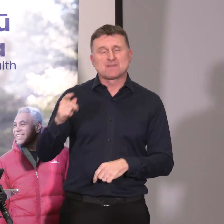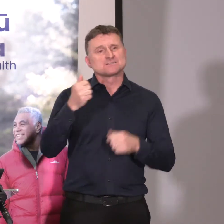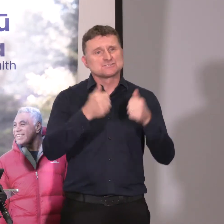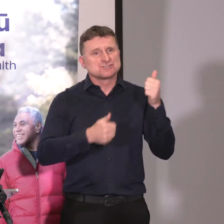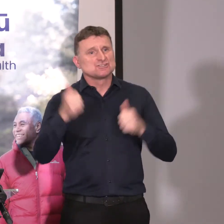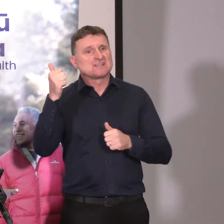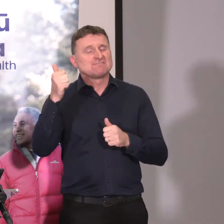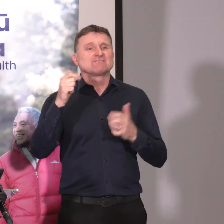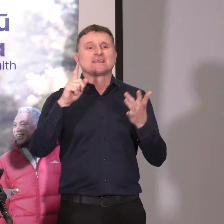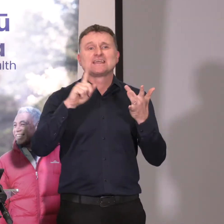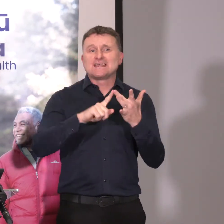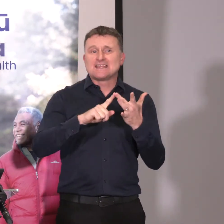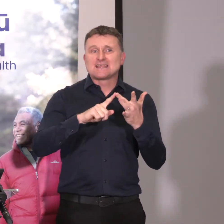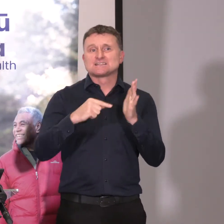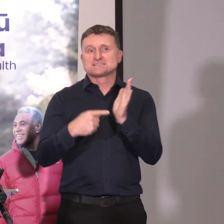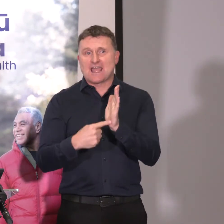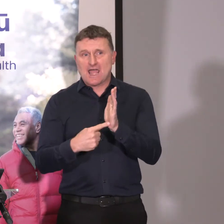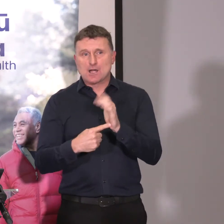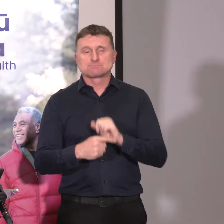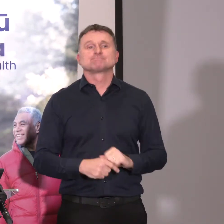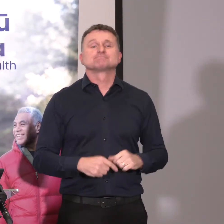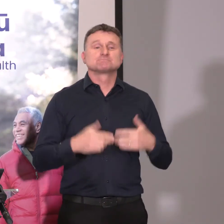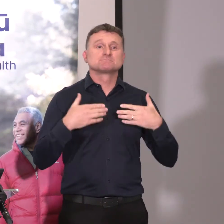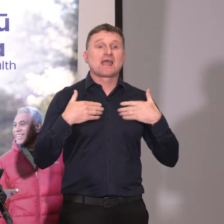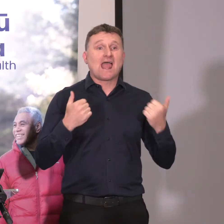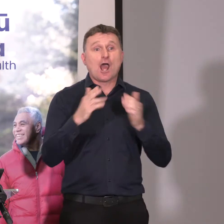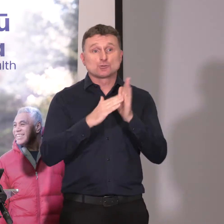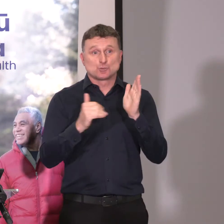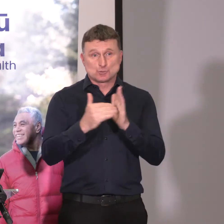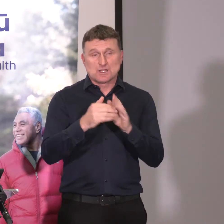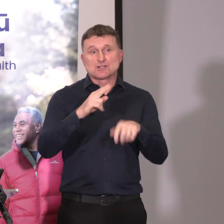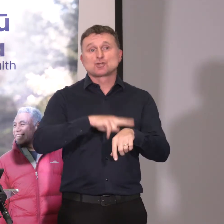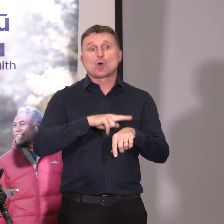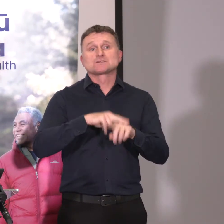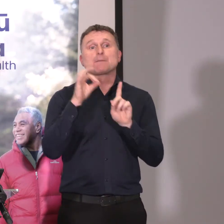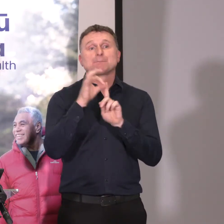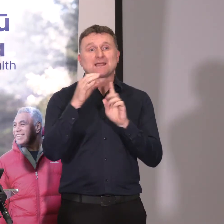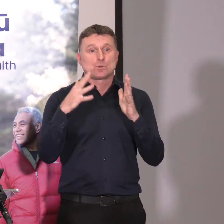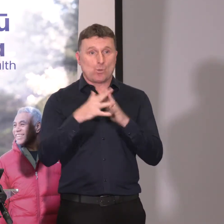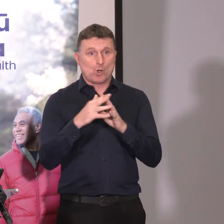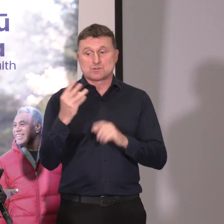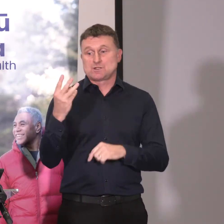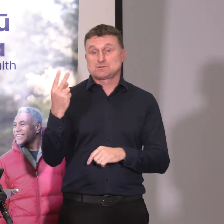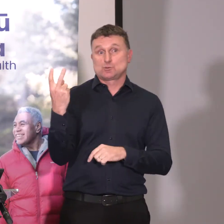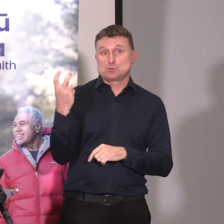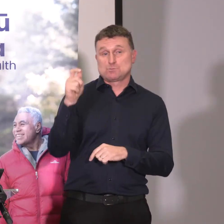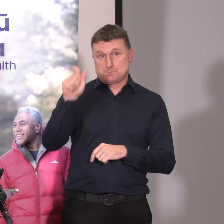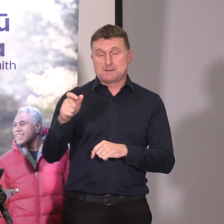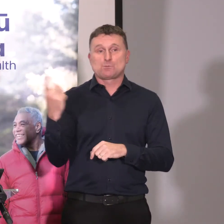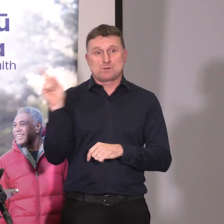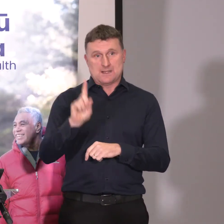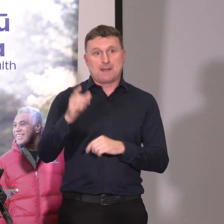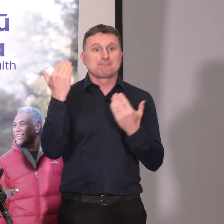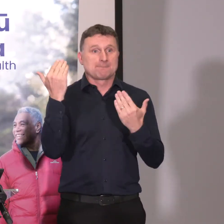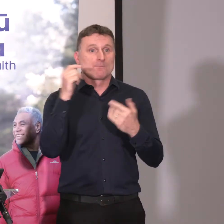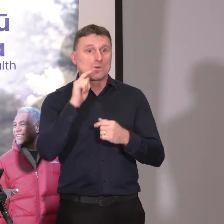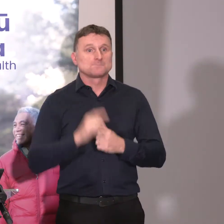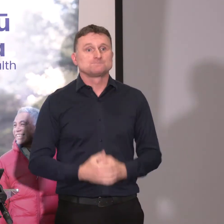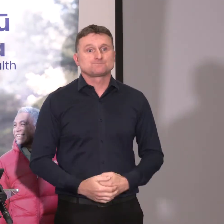the Ministry of Health Chief Science Advisor Doctor Ian Town and the National medical director Doctor Pete Watson.